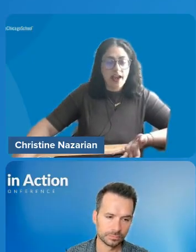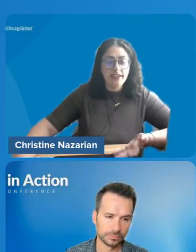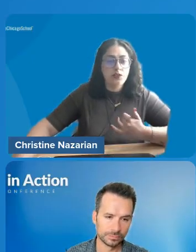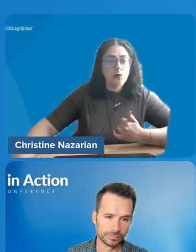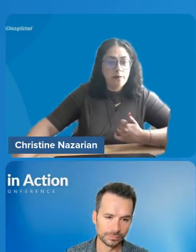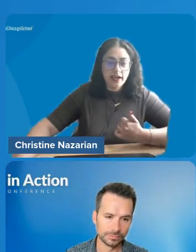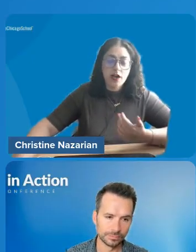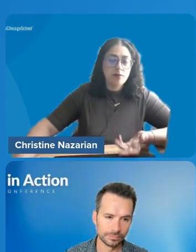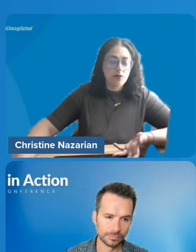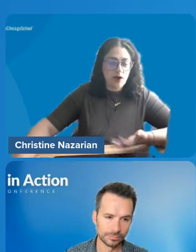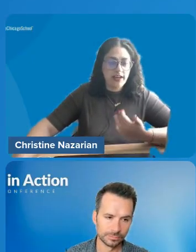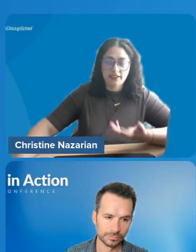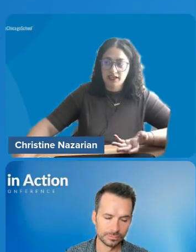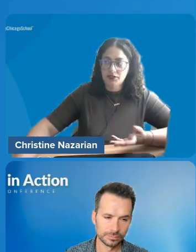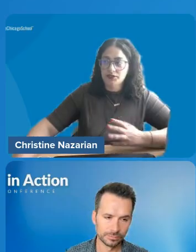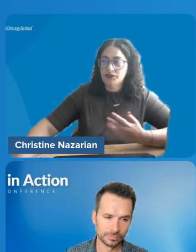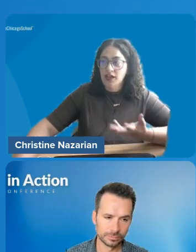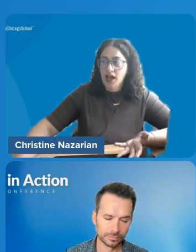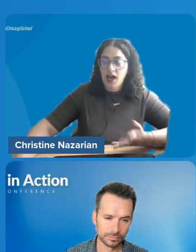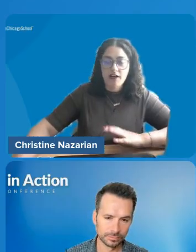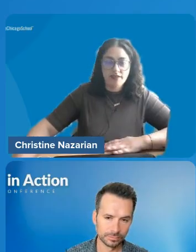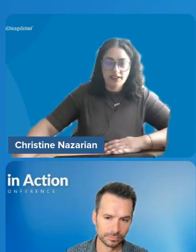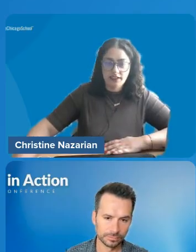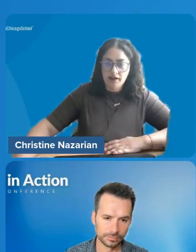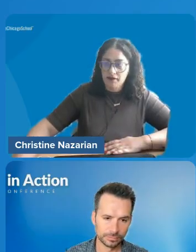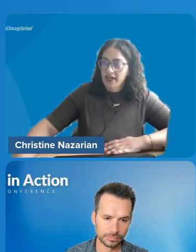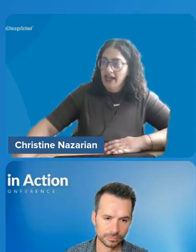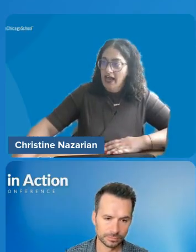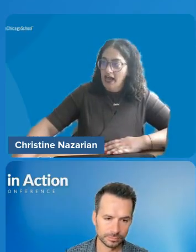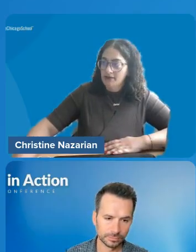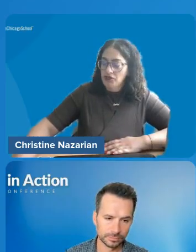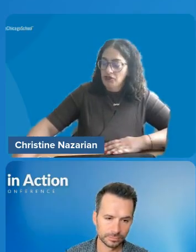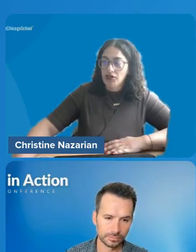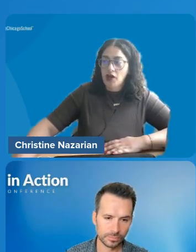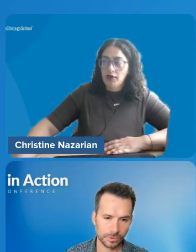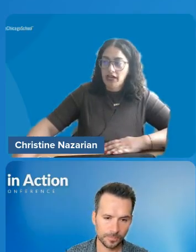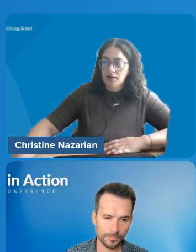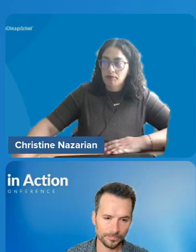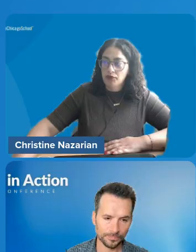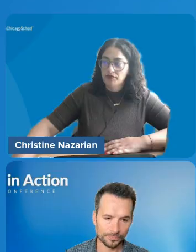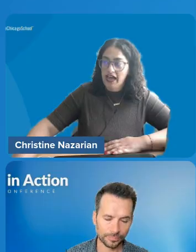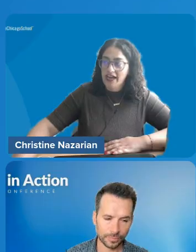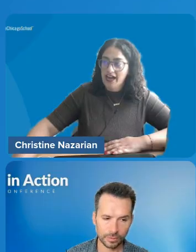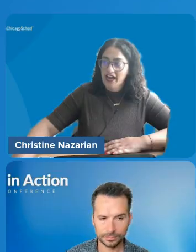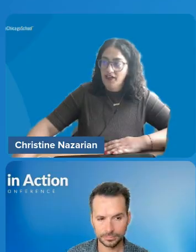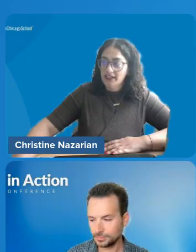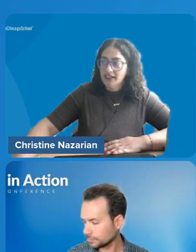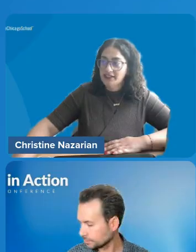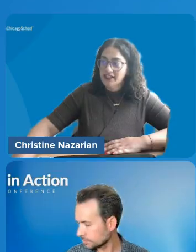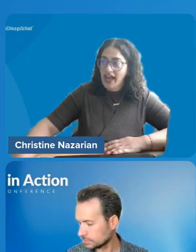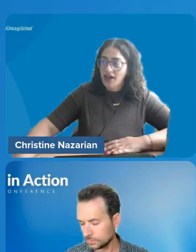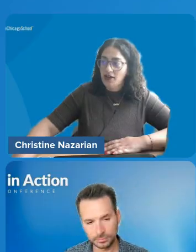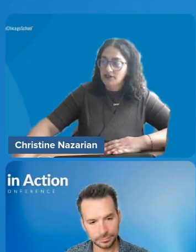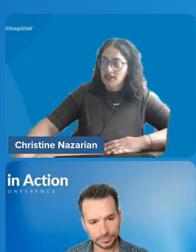Did we pick up the right skills of this theory? So you can go in and approve that. And then it lists out the